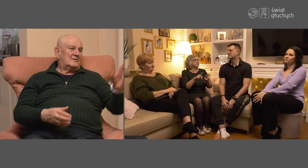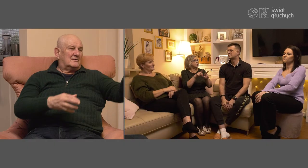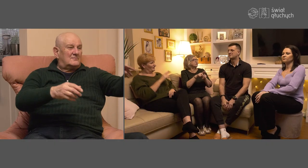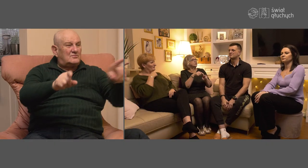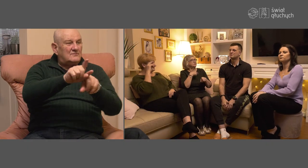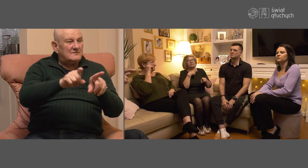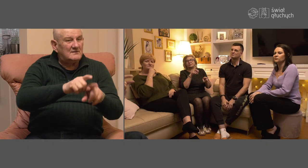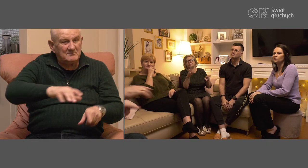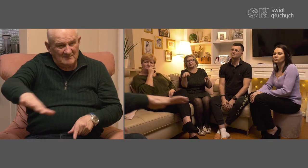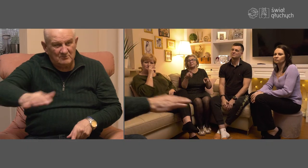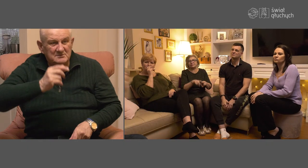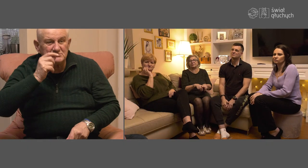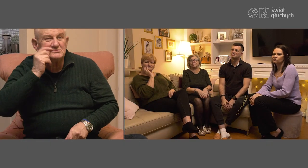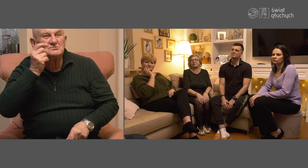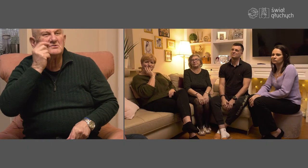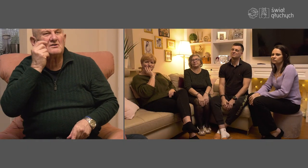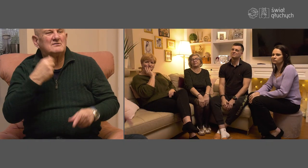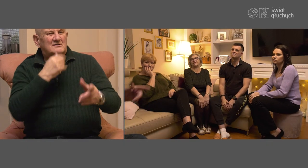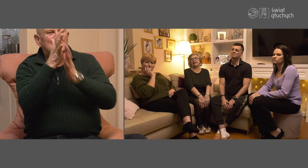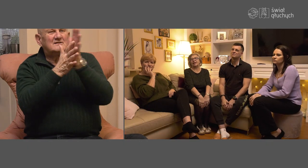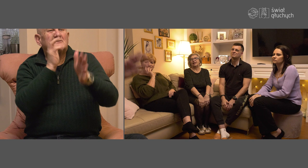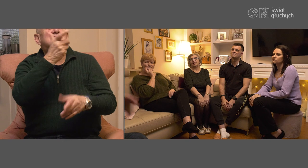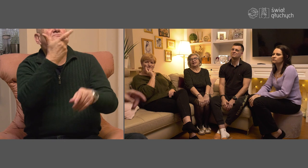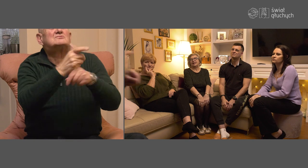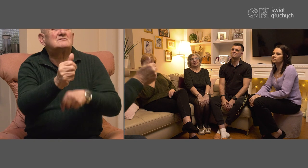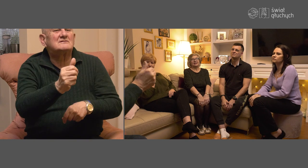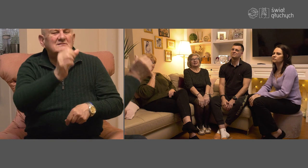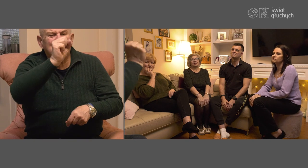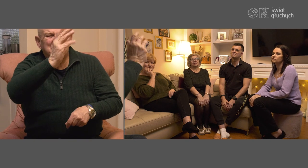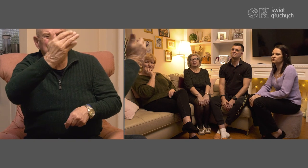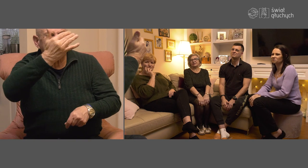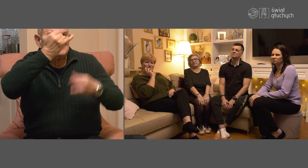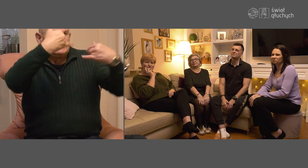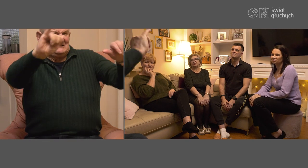[Tadeusz]: Yes, the guys ask me "what is it grandpa?".